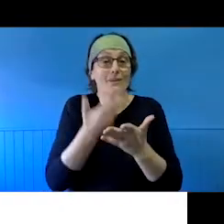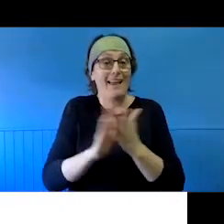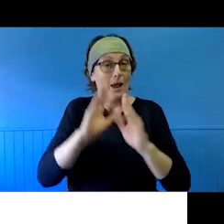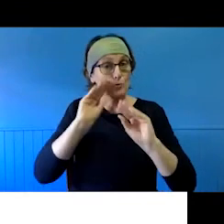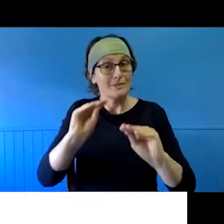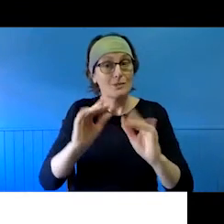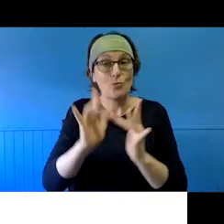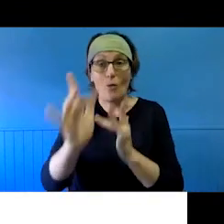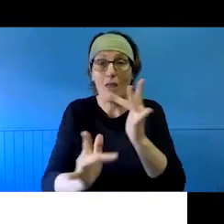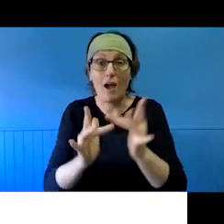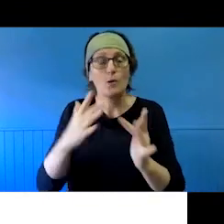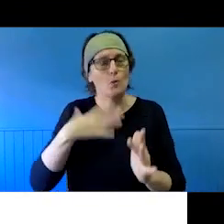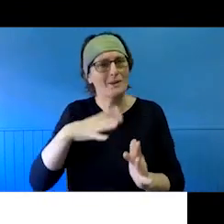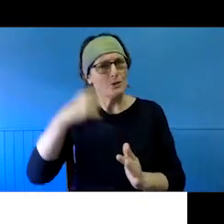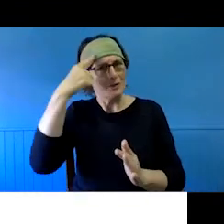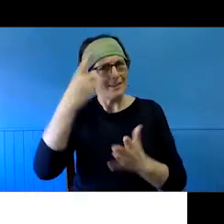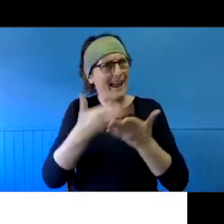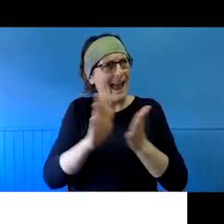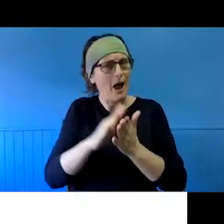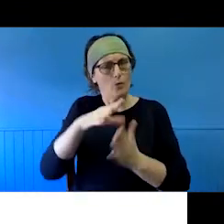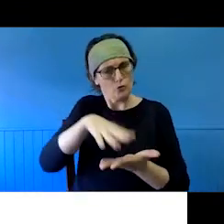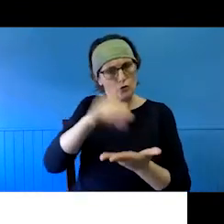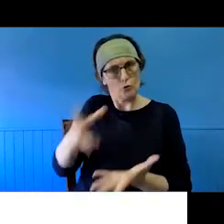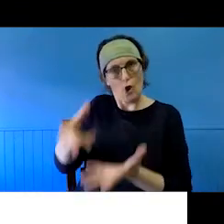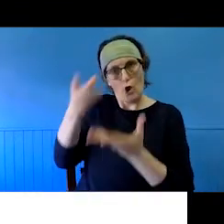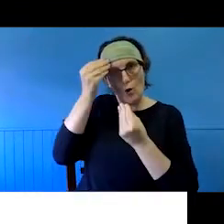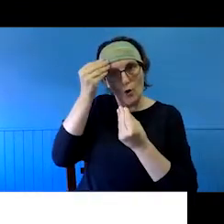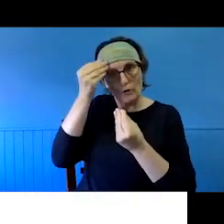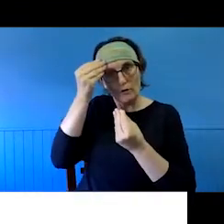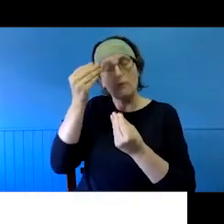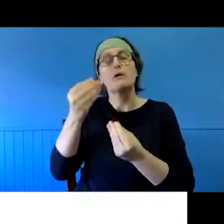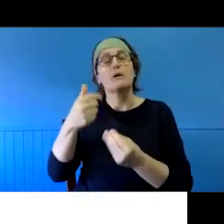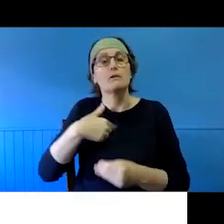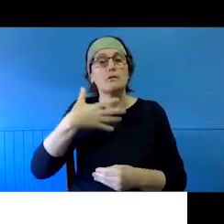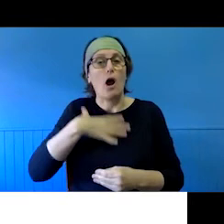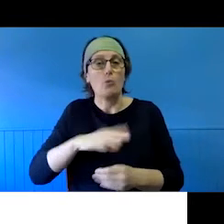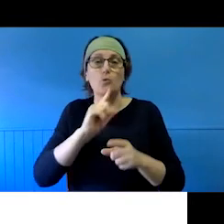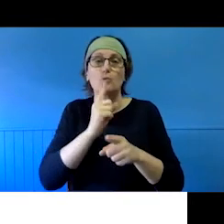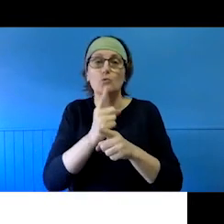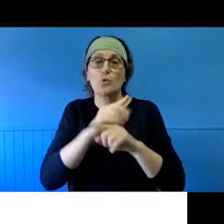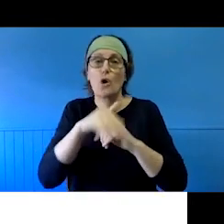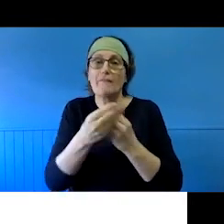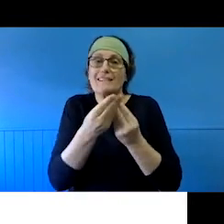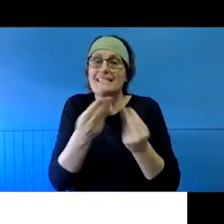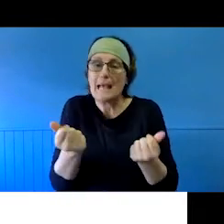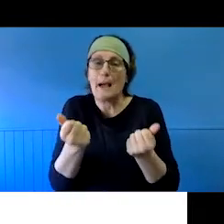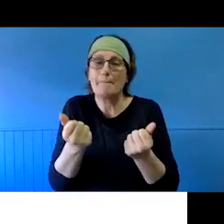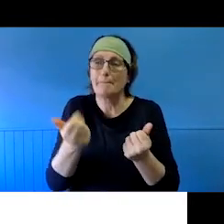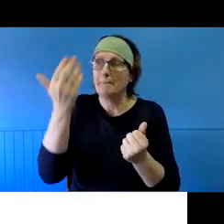we need to think about our ways of learning. And before we get too far, I want us to focus on some of the approaches we use for learning in